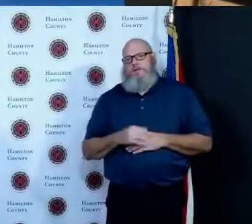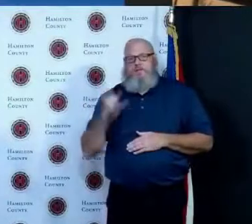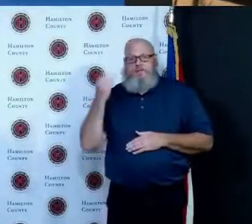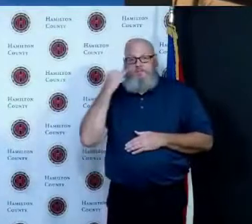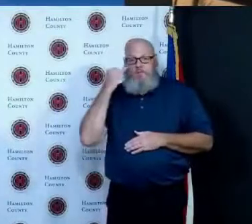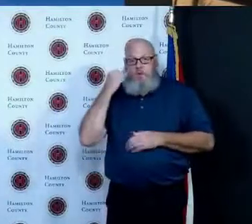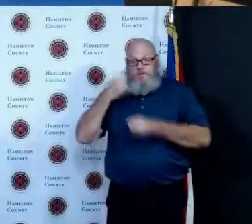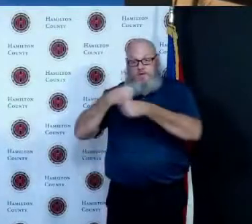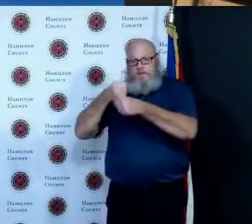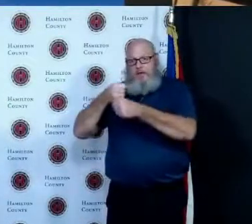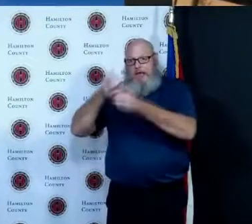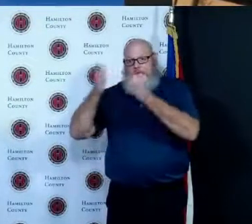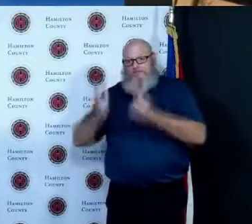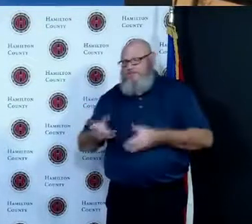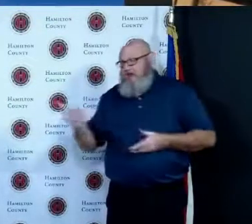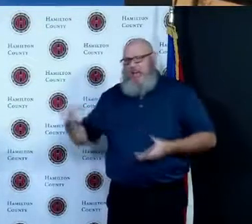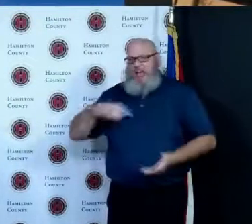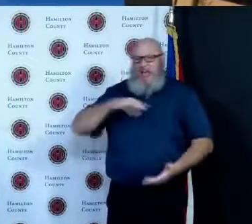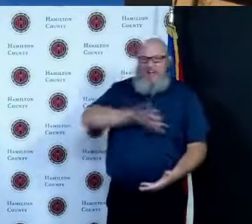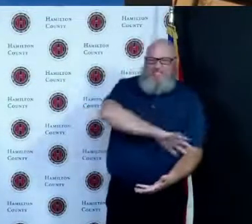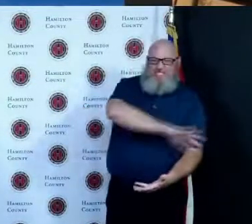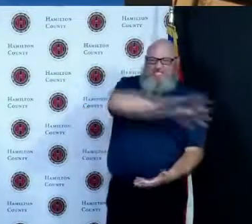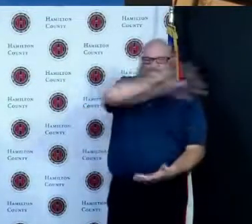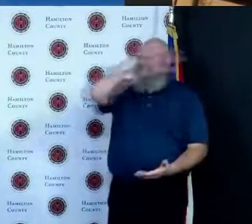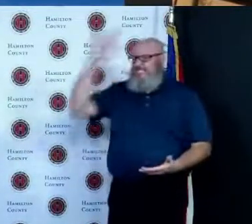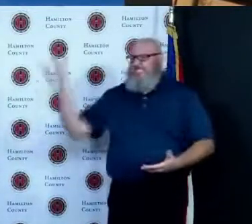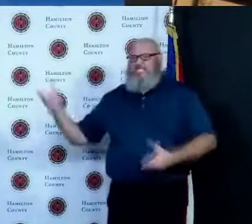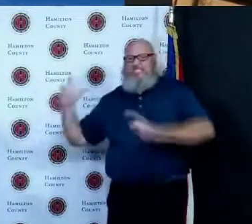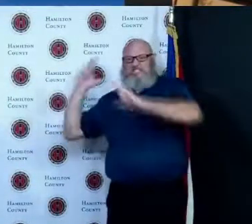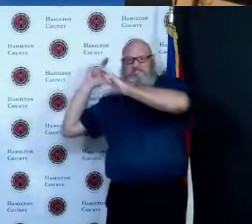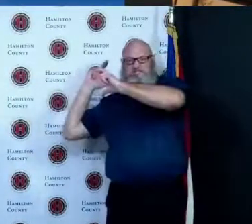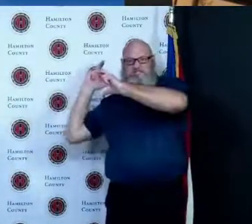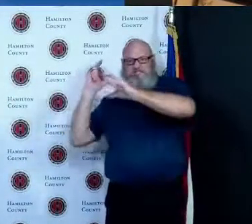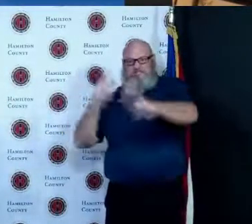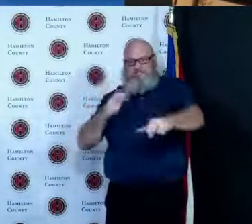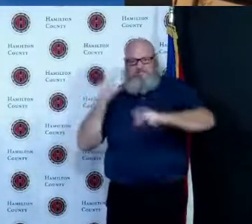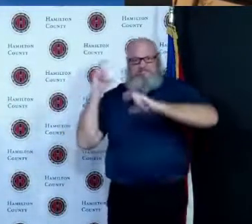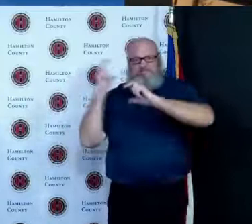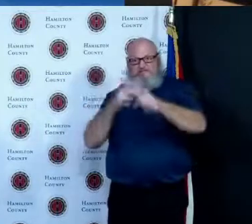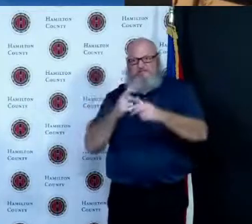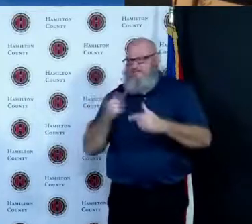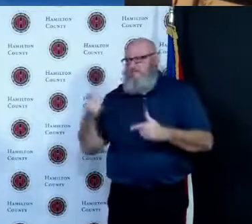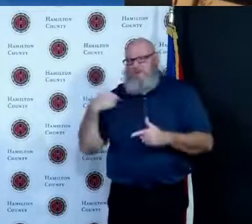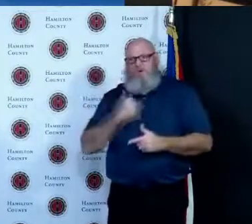it does take a moment for me personally my team personally to staff up but generally speaking